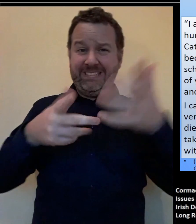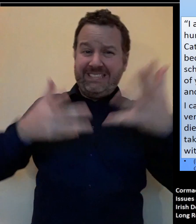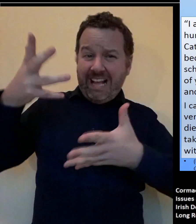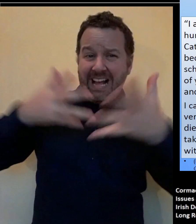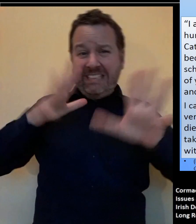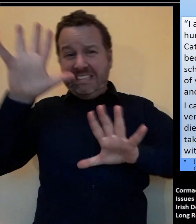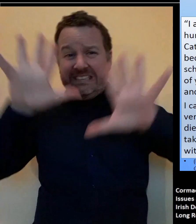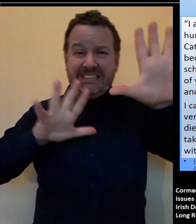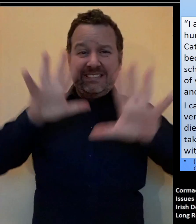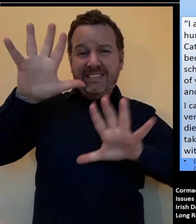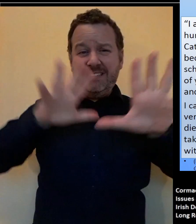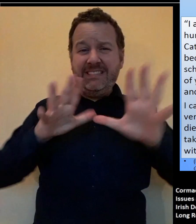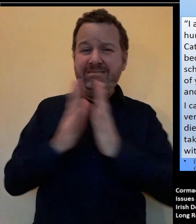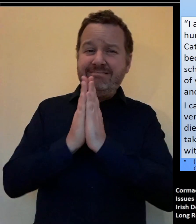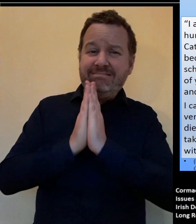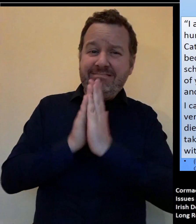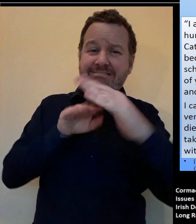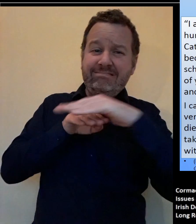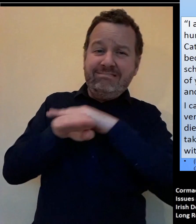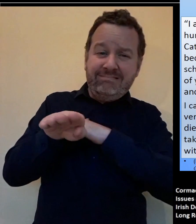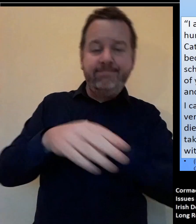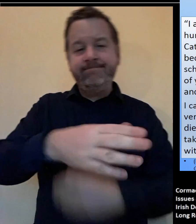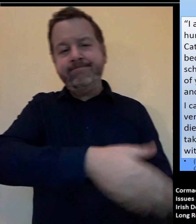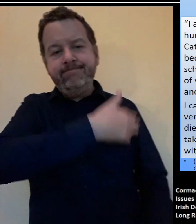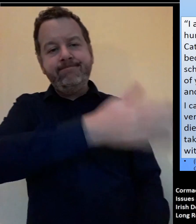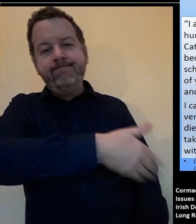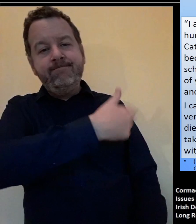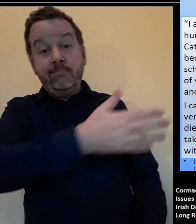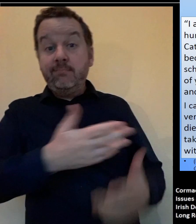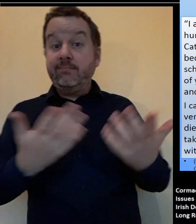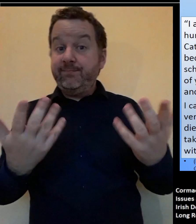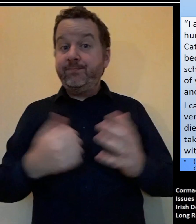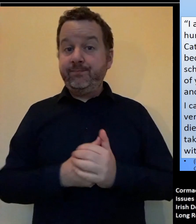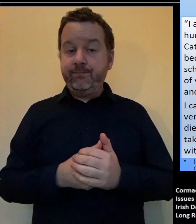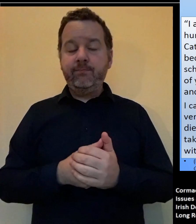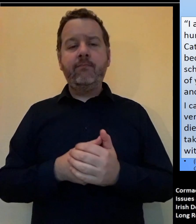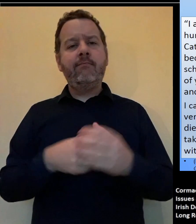as well as signing and gesturing in order to be admitted.